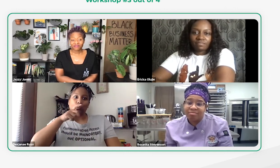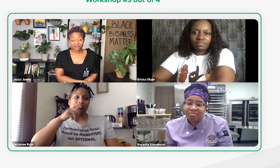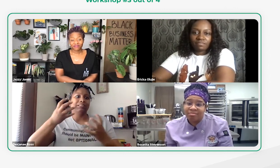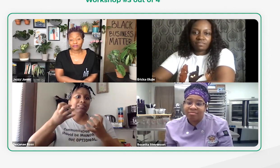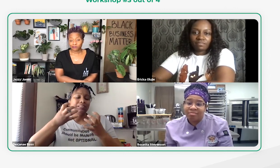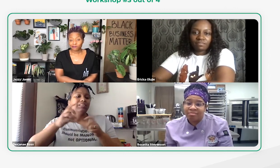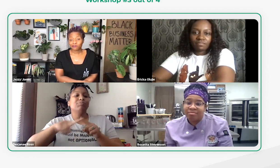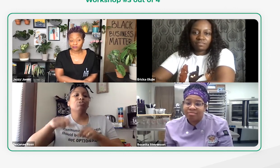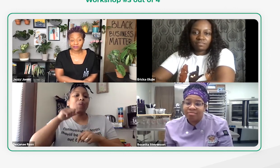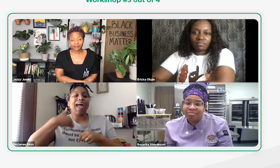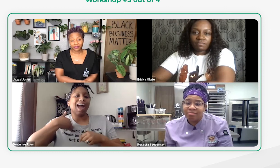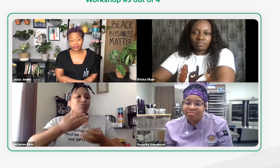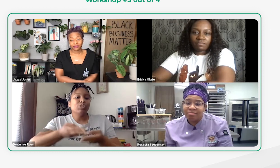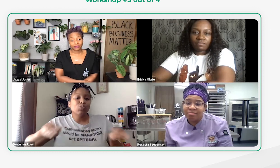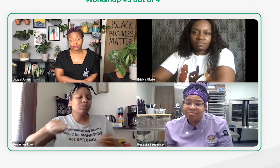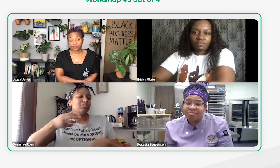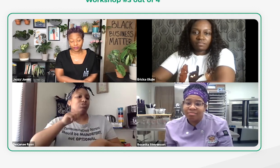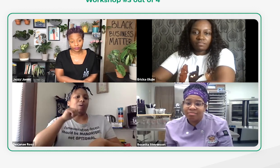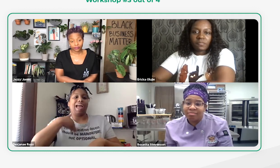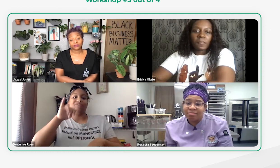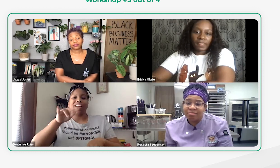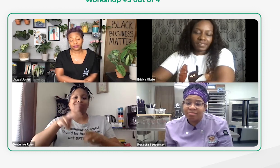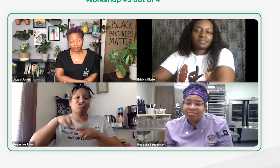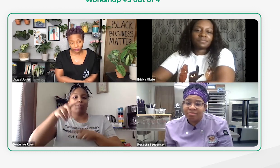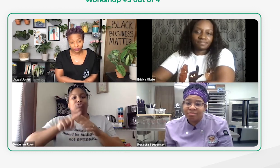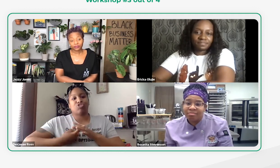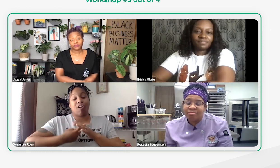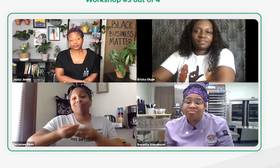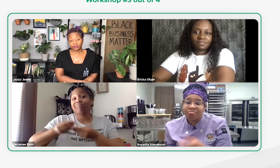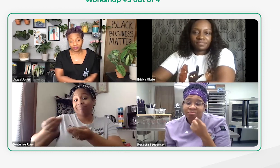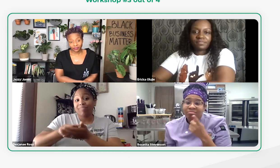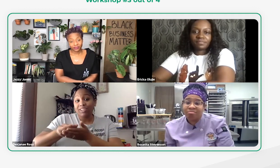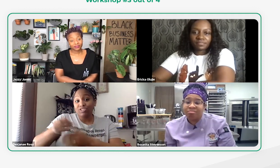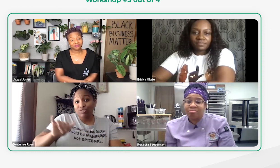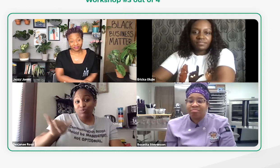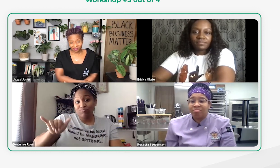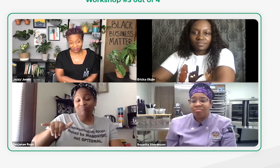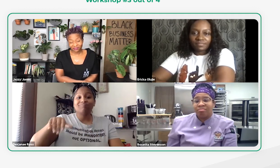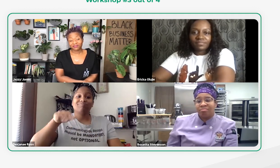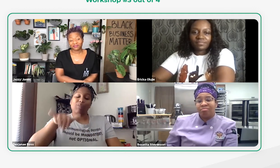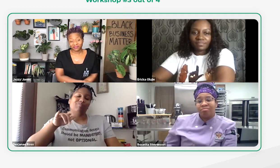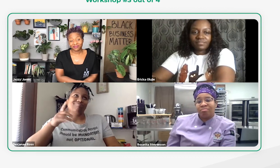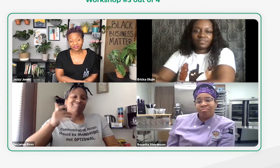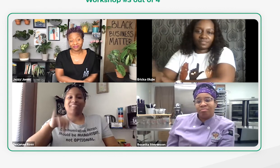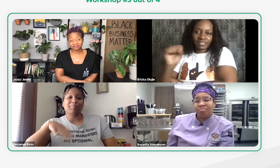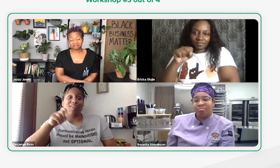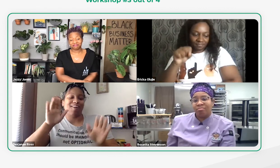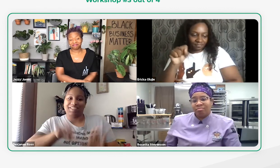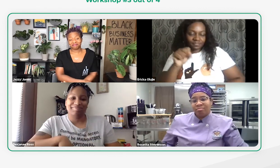what I would look for those who are eager don't have resources started